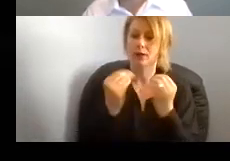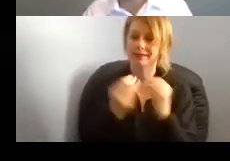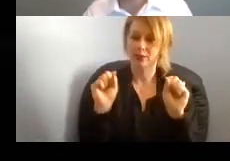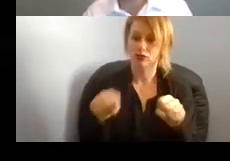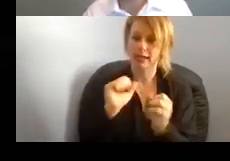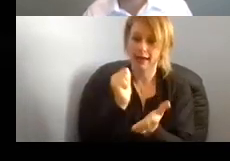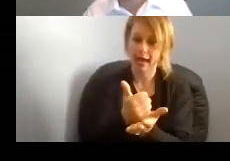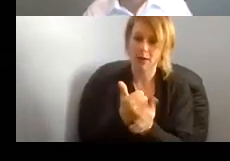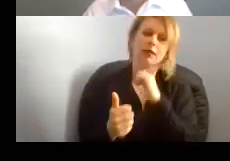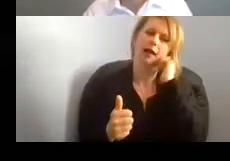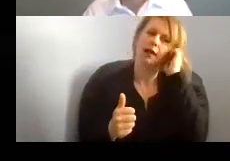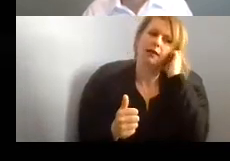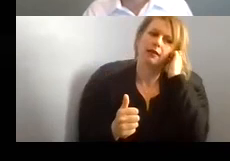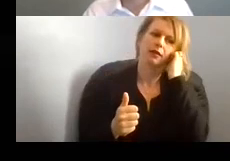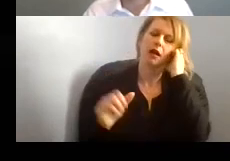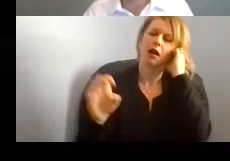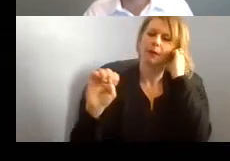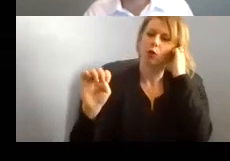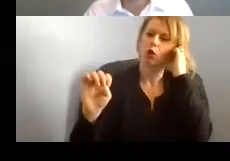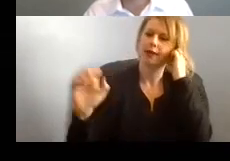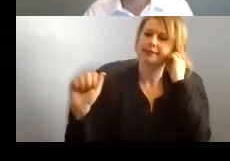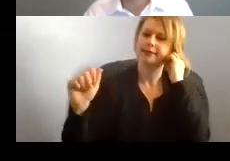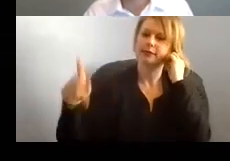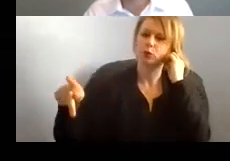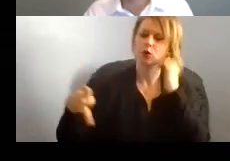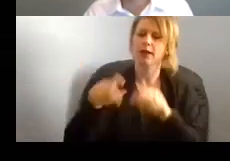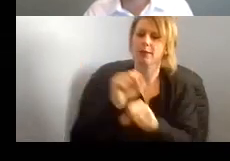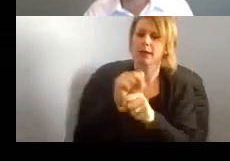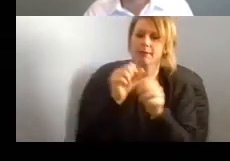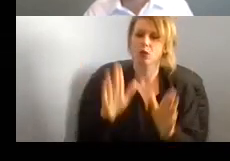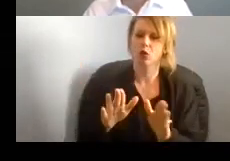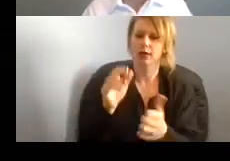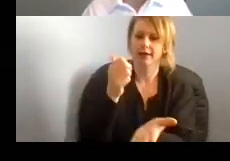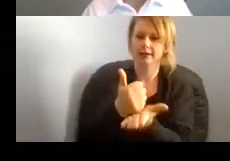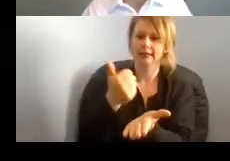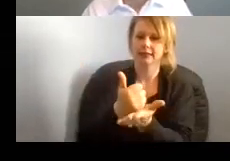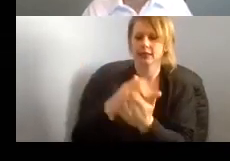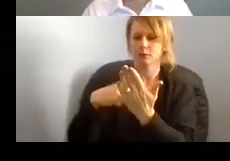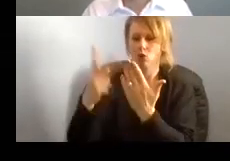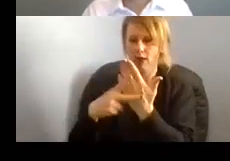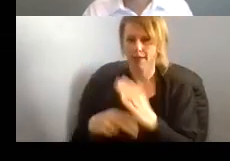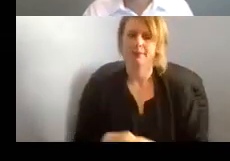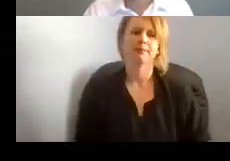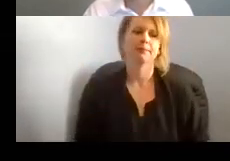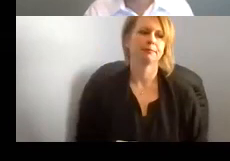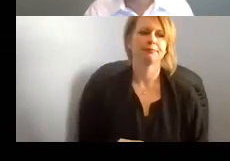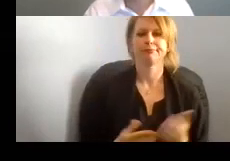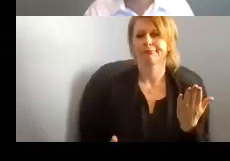assistance program, communicating that the needs of the adults are important. So, for example, if they need to take off to go to a funeral,